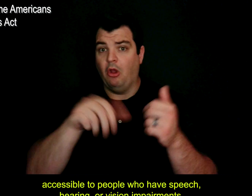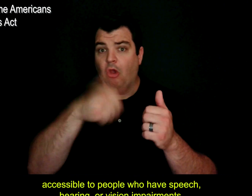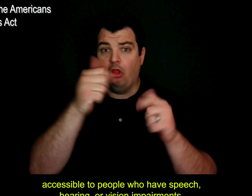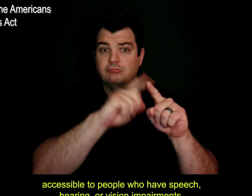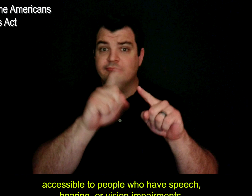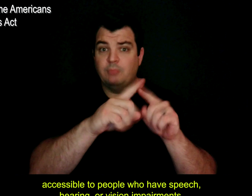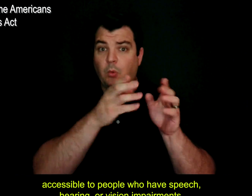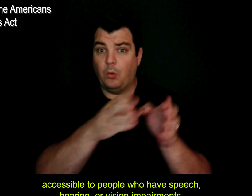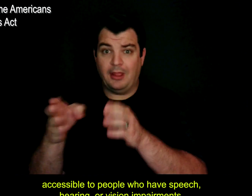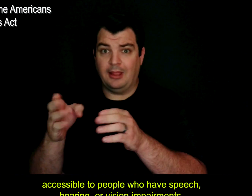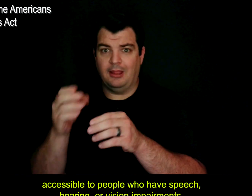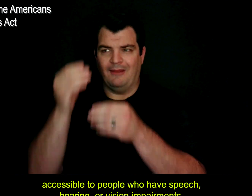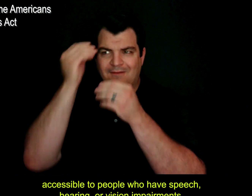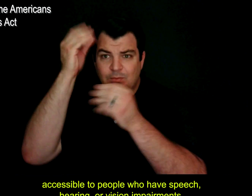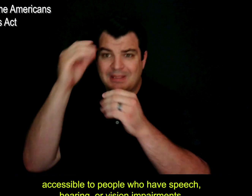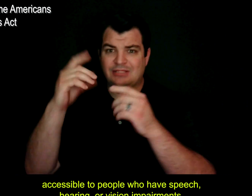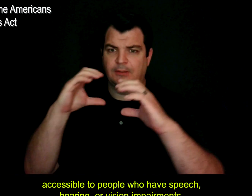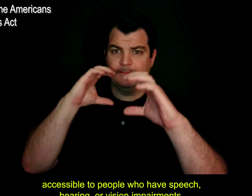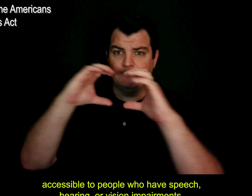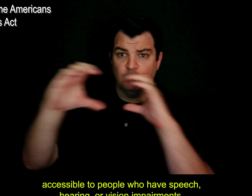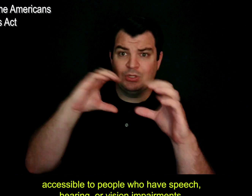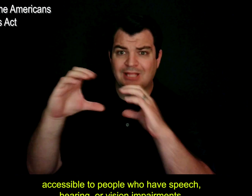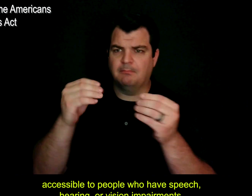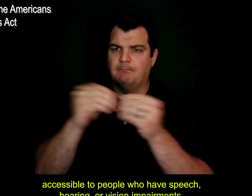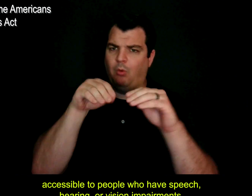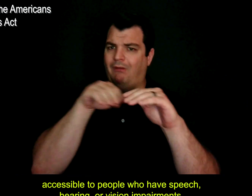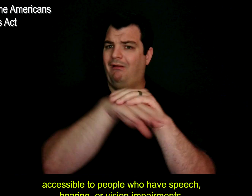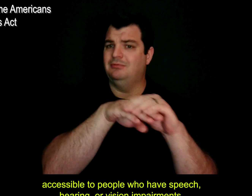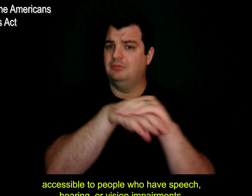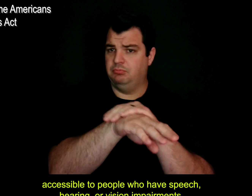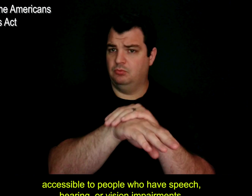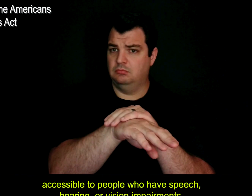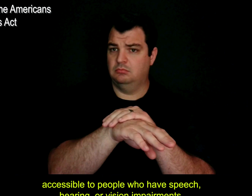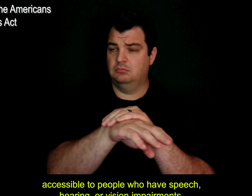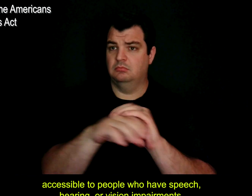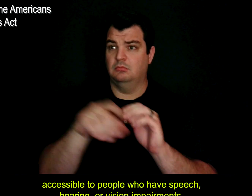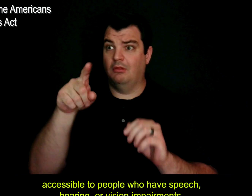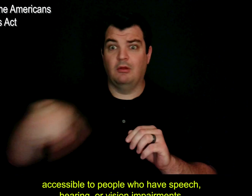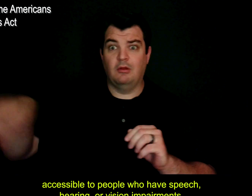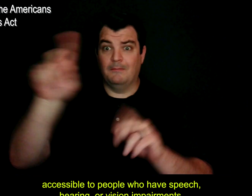accessible to people who have speech, hearing, or vision impairments.